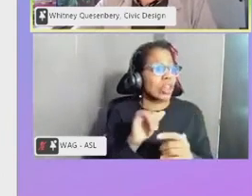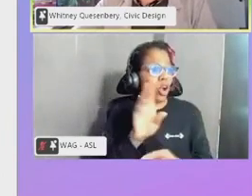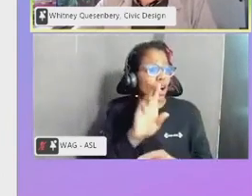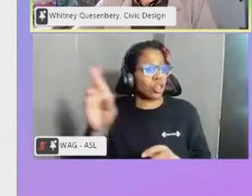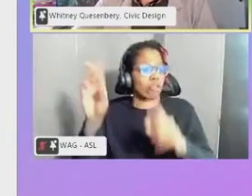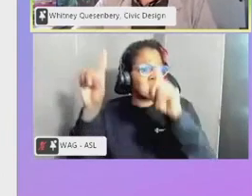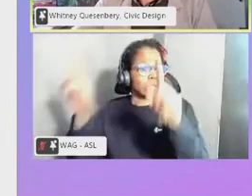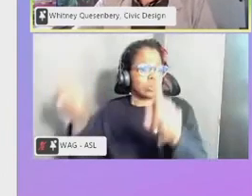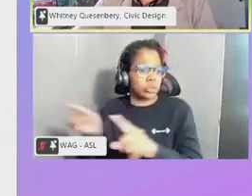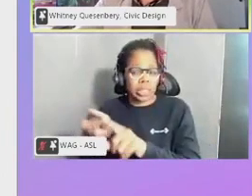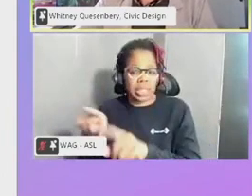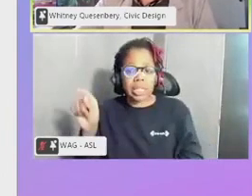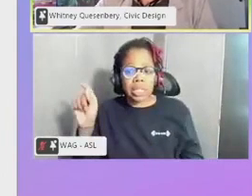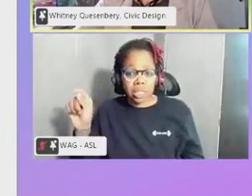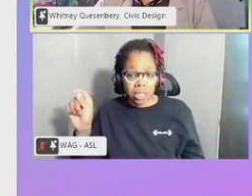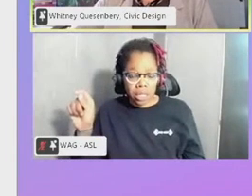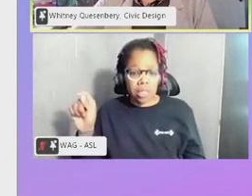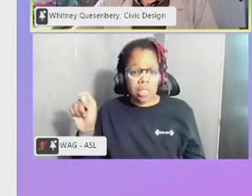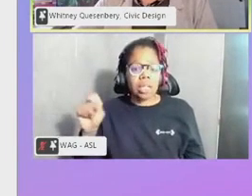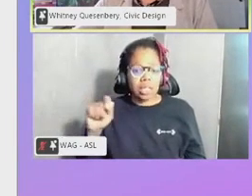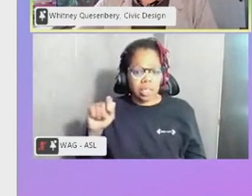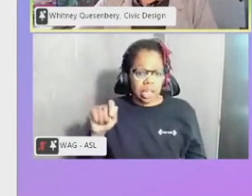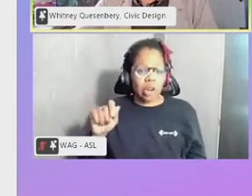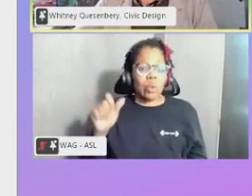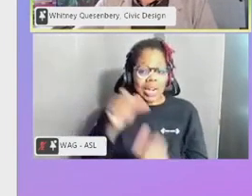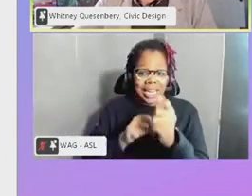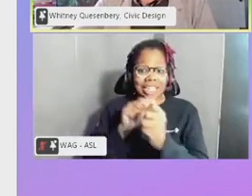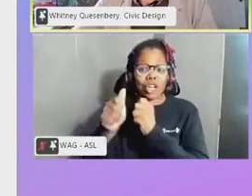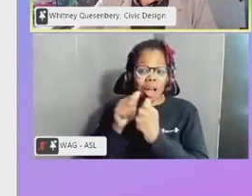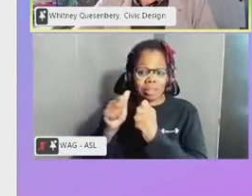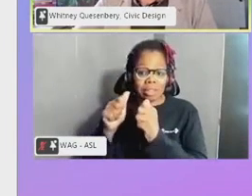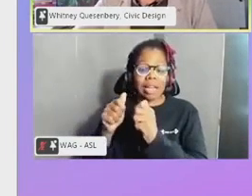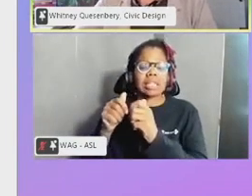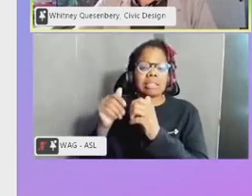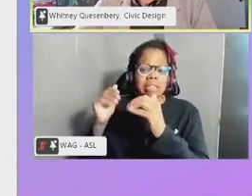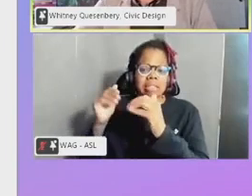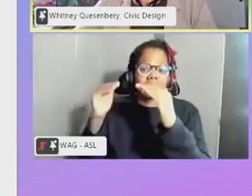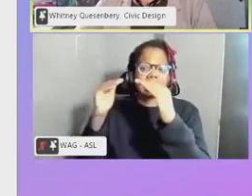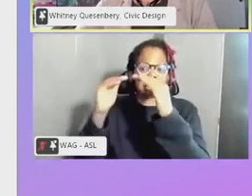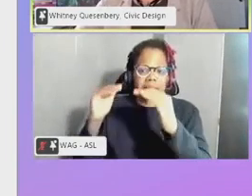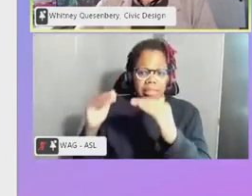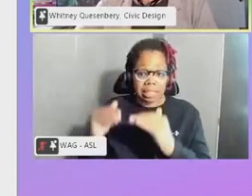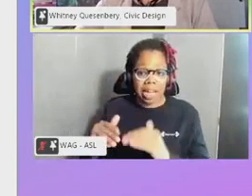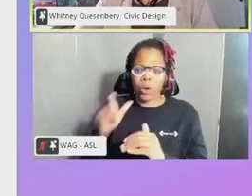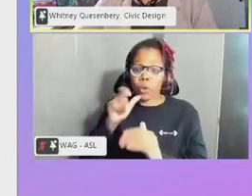they print the ballot. It might look like a technical hand marked ballot, but it might look like the ballot